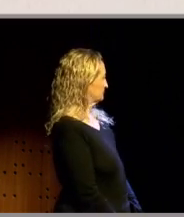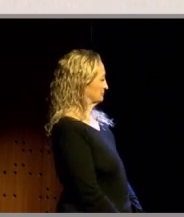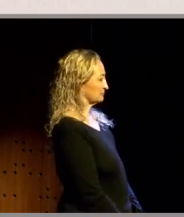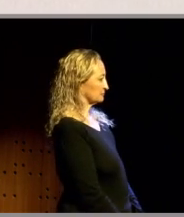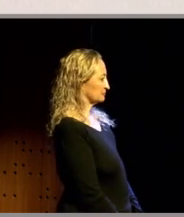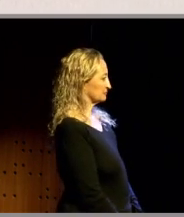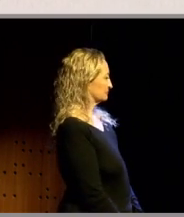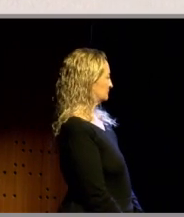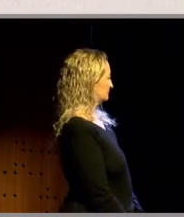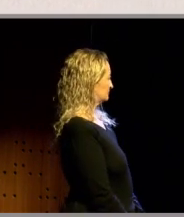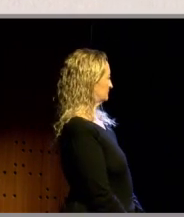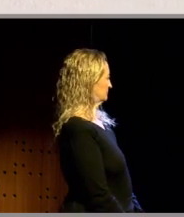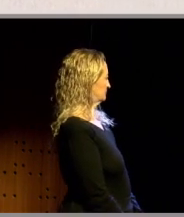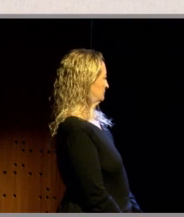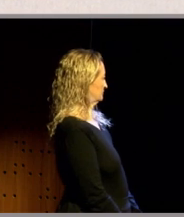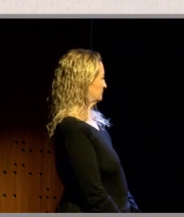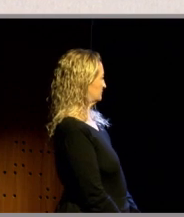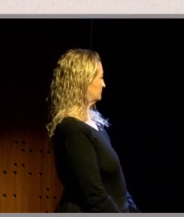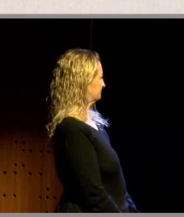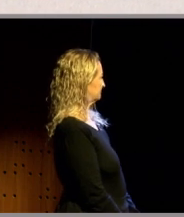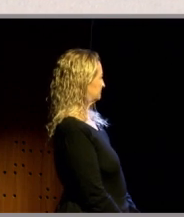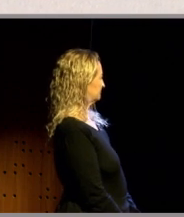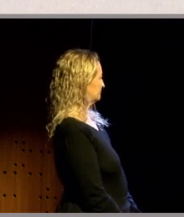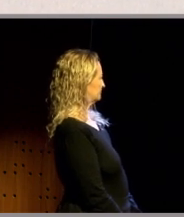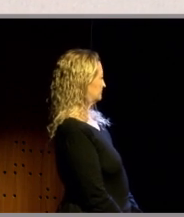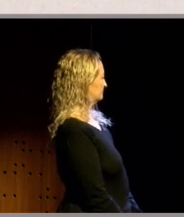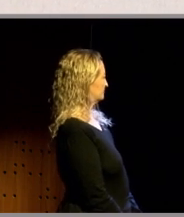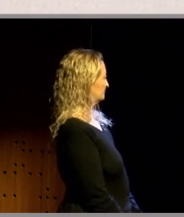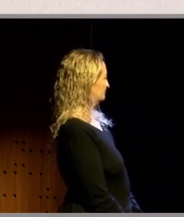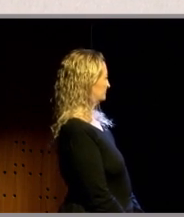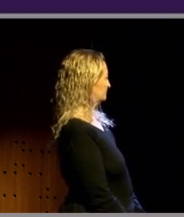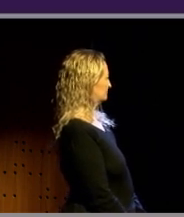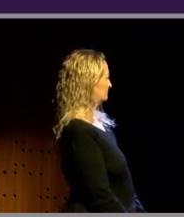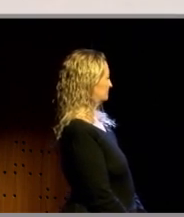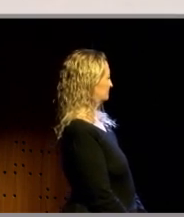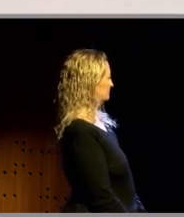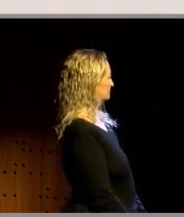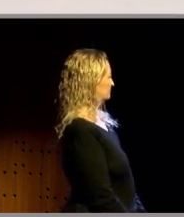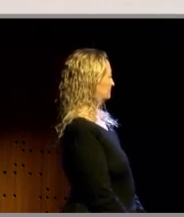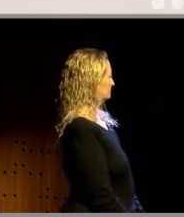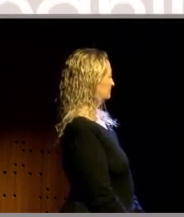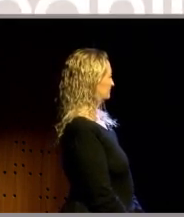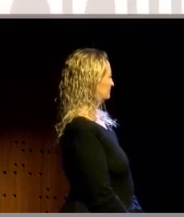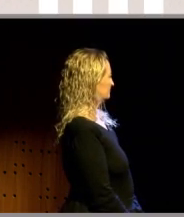Dean is a proud Gugu Yalanji, Birrigubba, Matabele, Zimbabwean man, born and raised on the traditional lands of